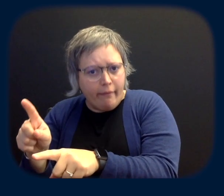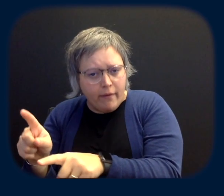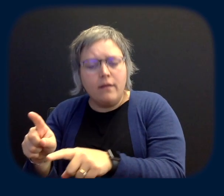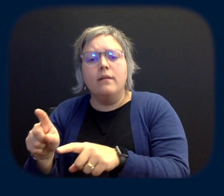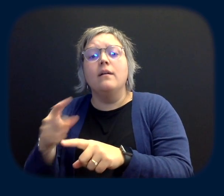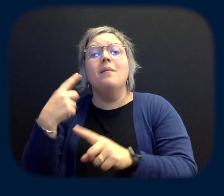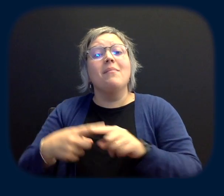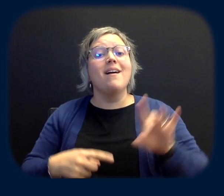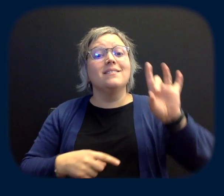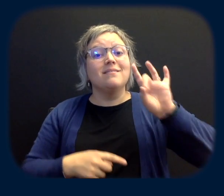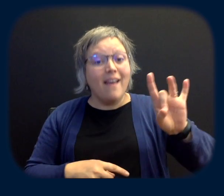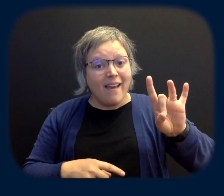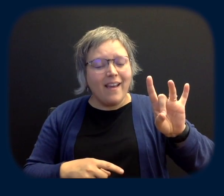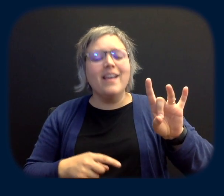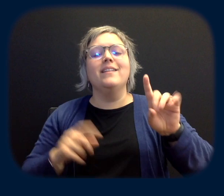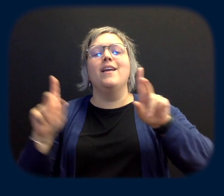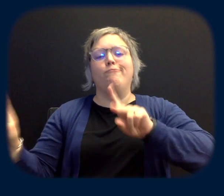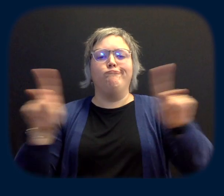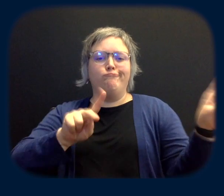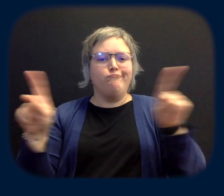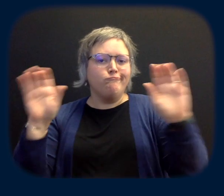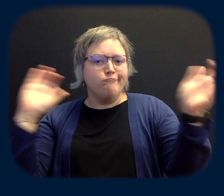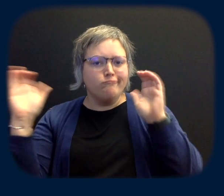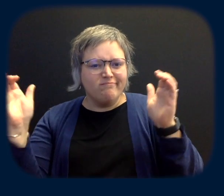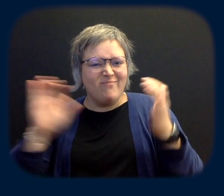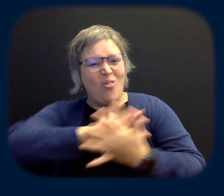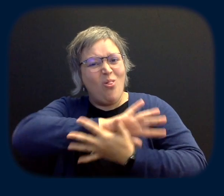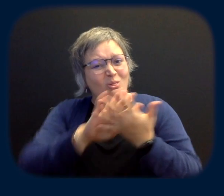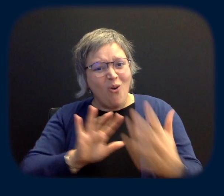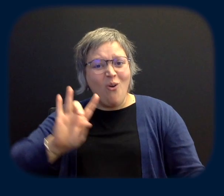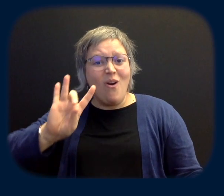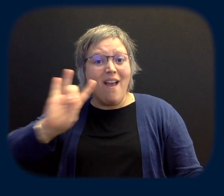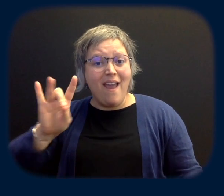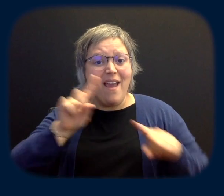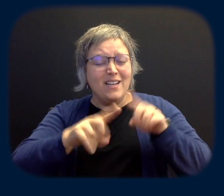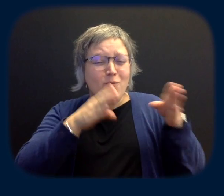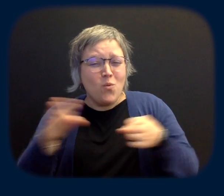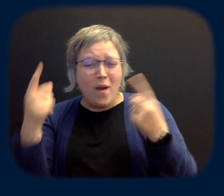in our life. And then we look for analogies and relationships to help us make sense. So, thinking